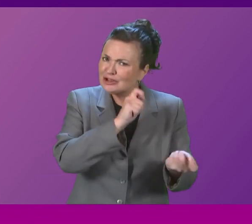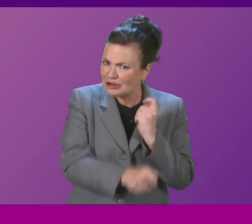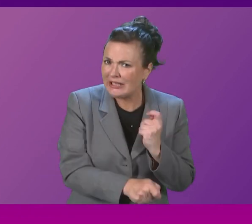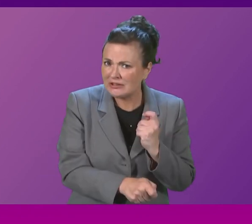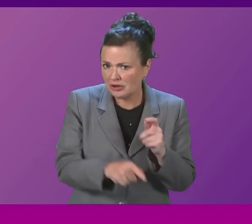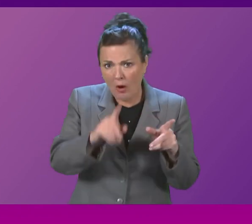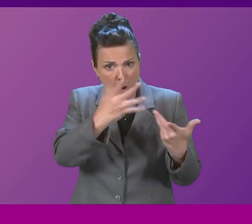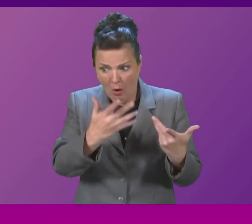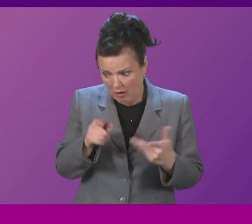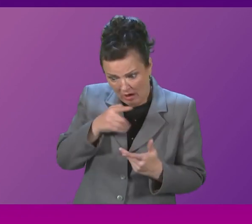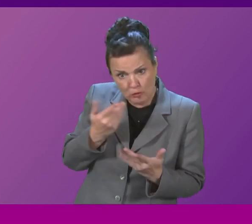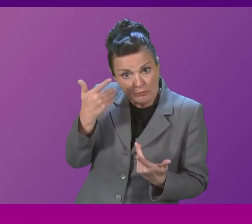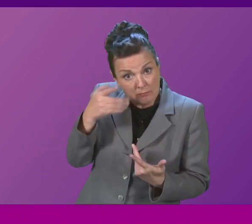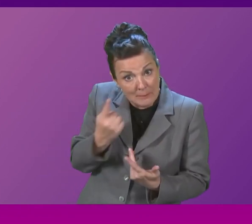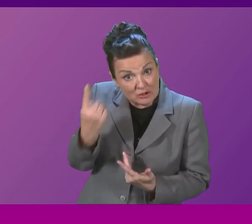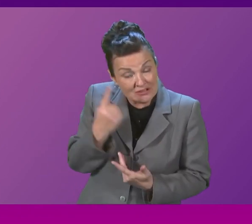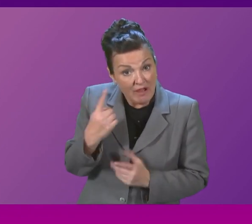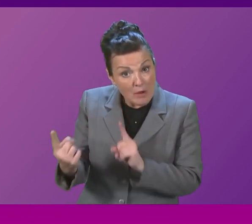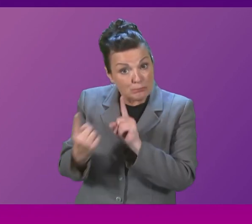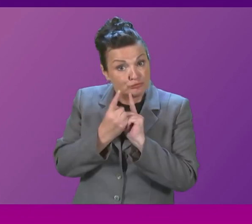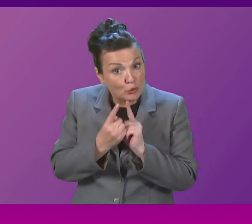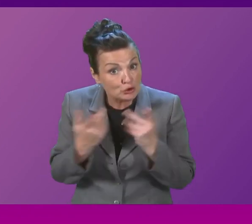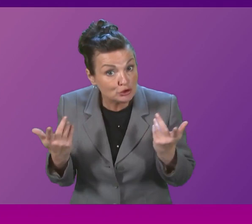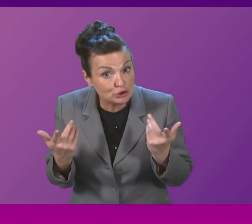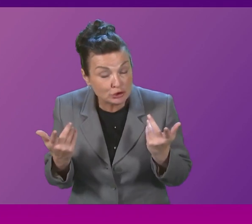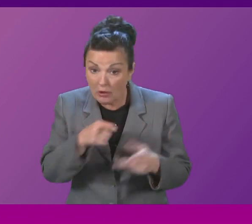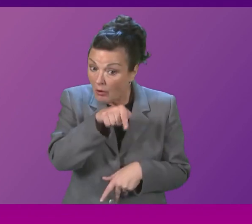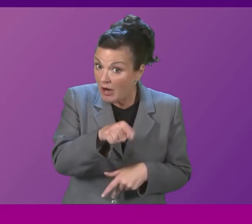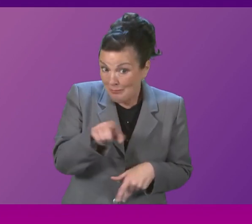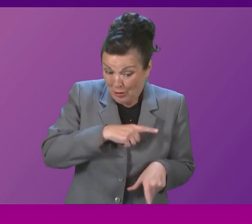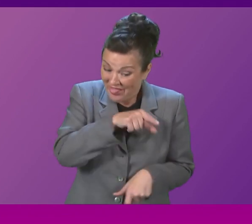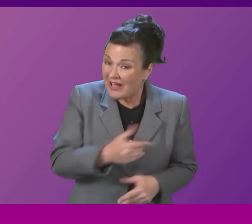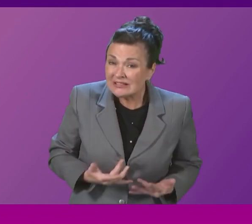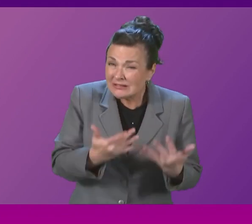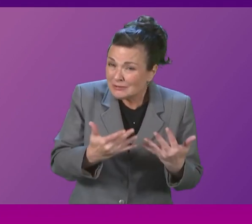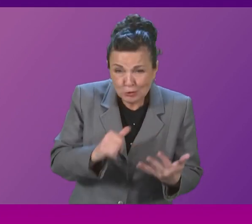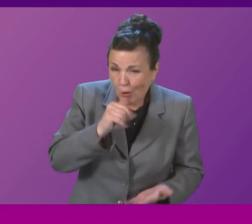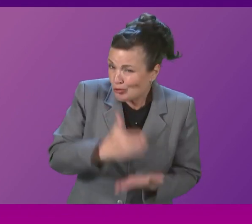being outdated, the statistic was never accurate to begin with.